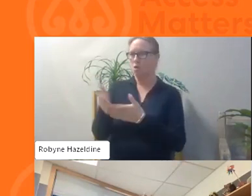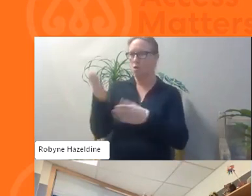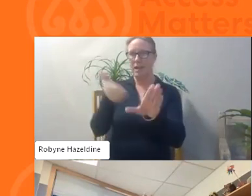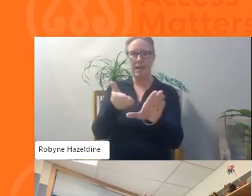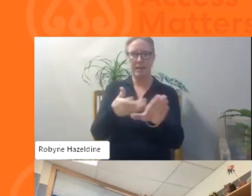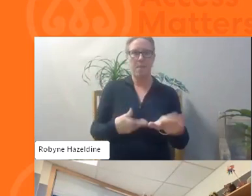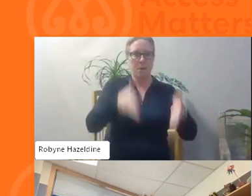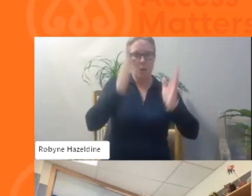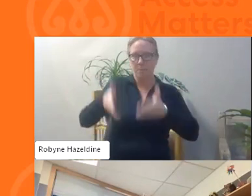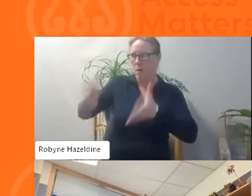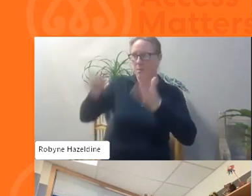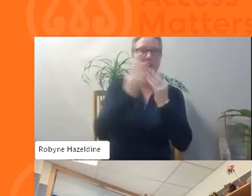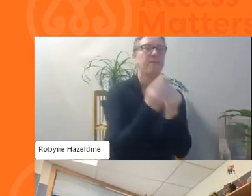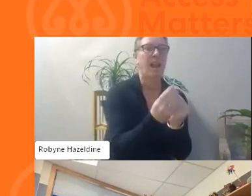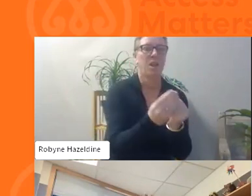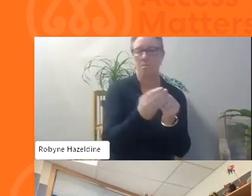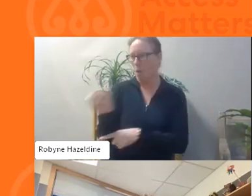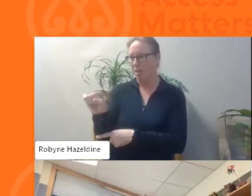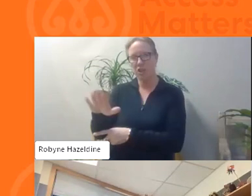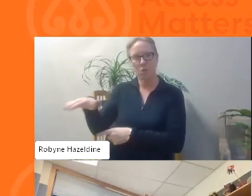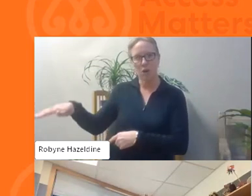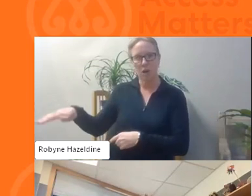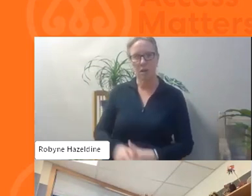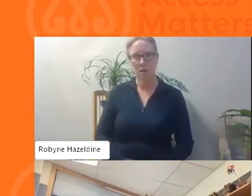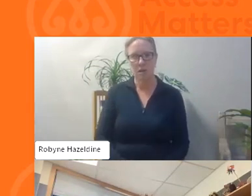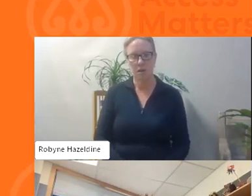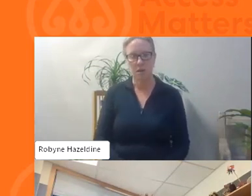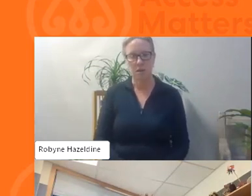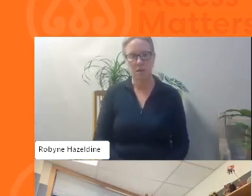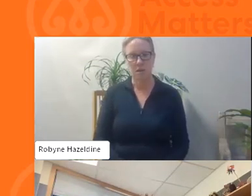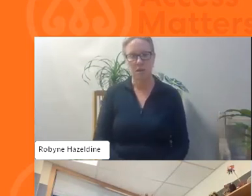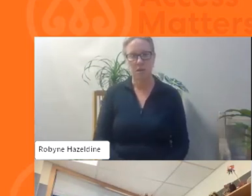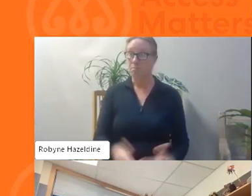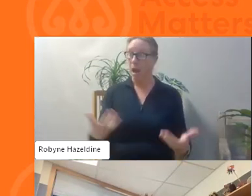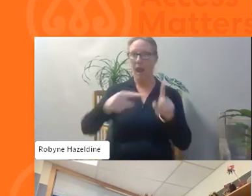do children. But we have the advantage of being self-managing, so we've